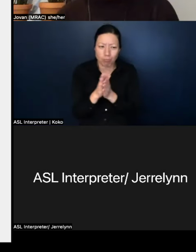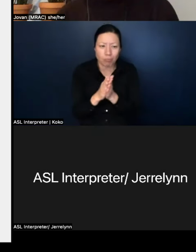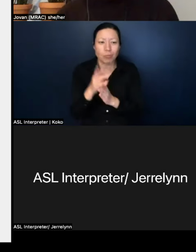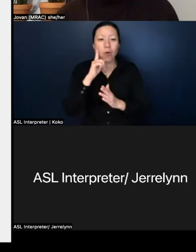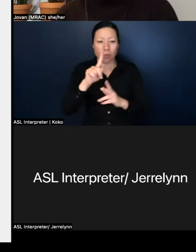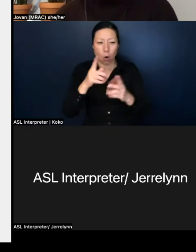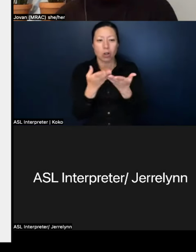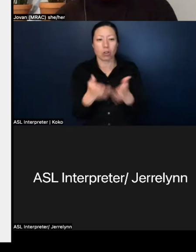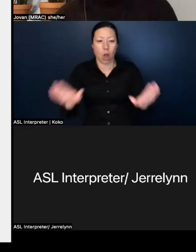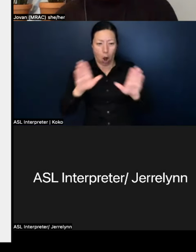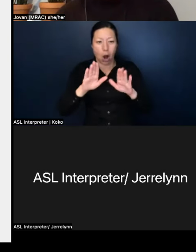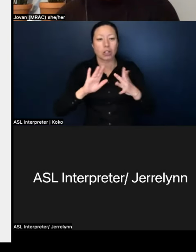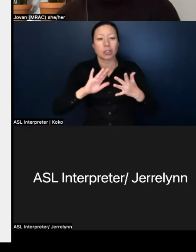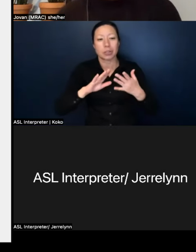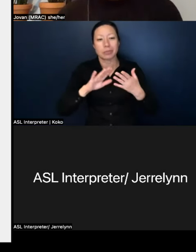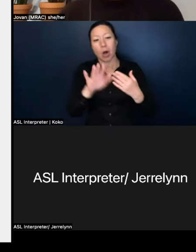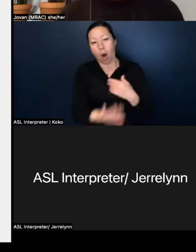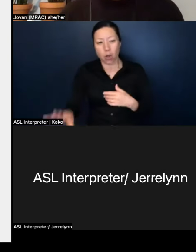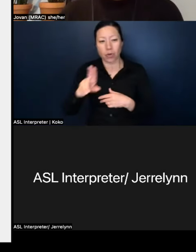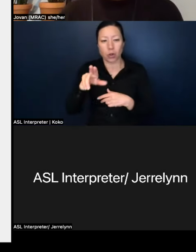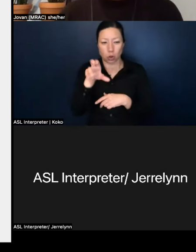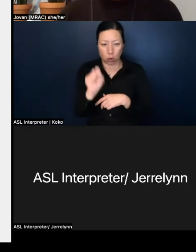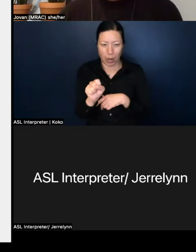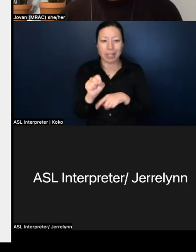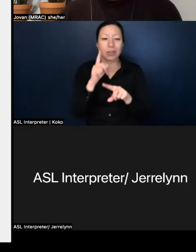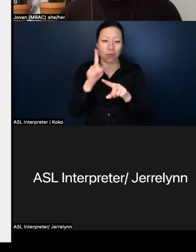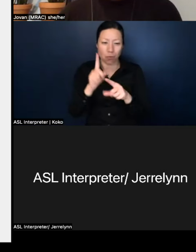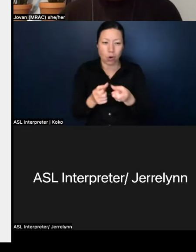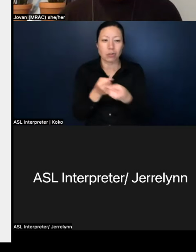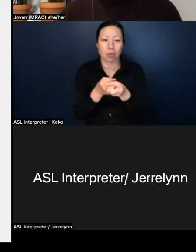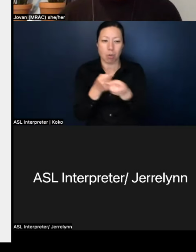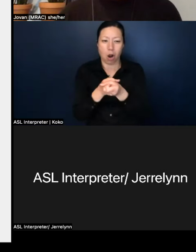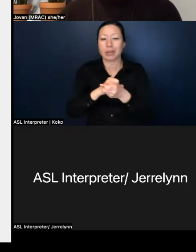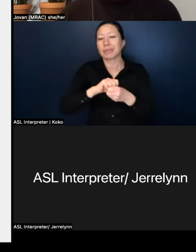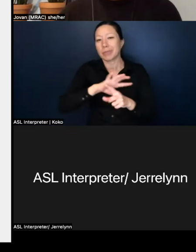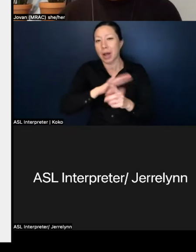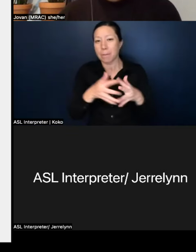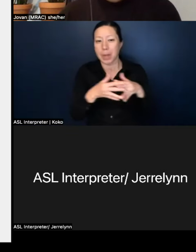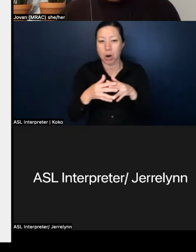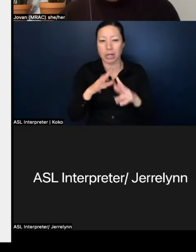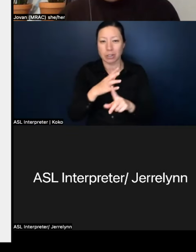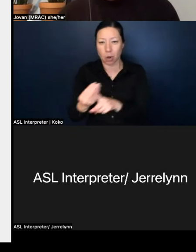The Ford Foundation launched America's Cultural Treasures in fall of 2020,